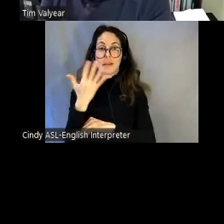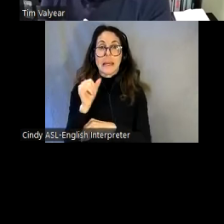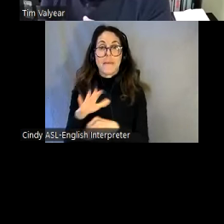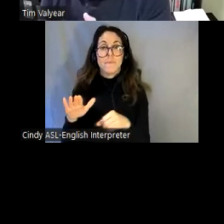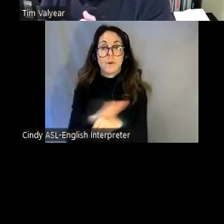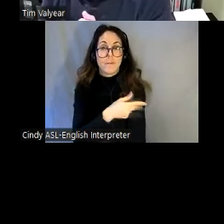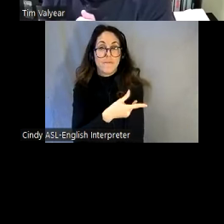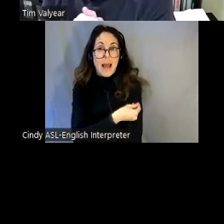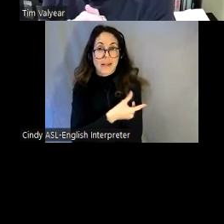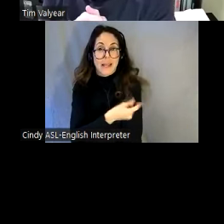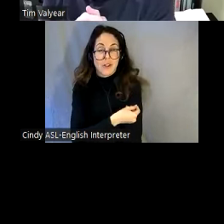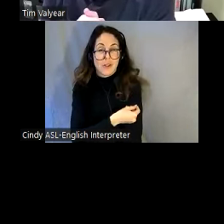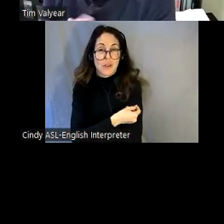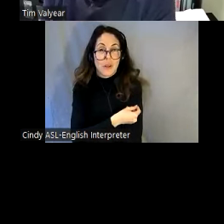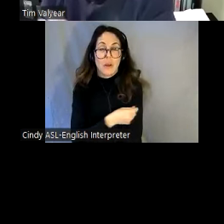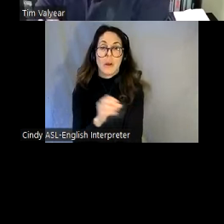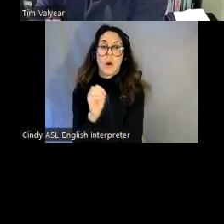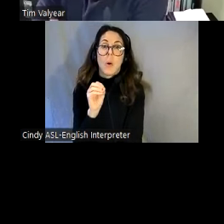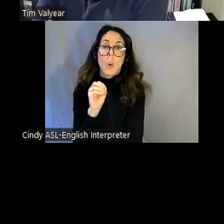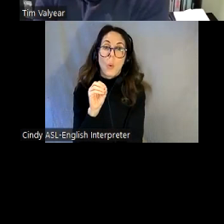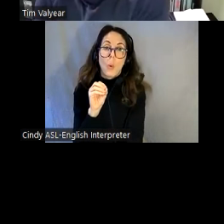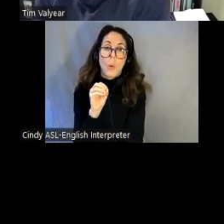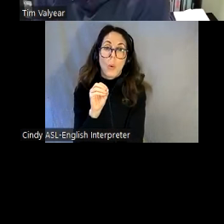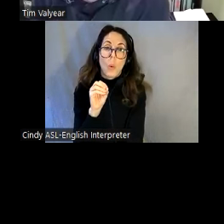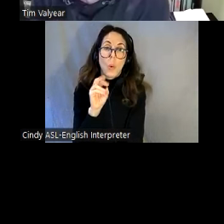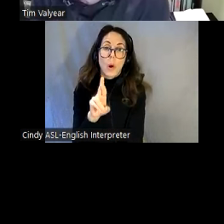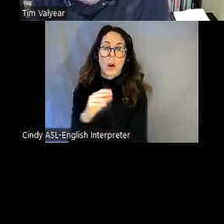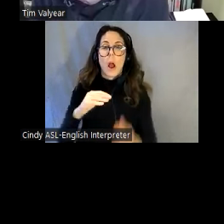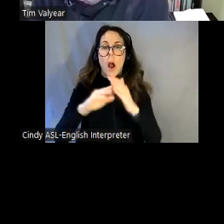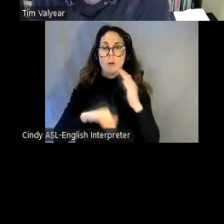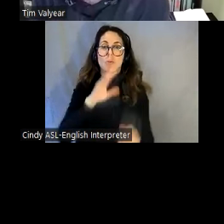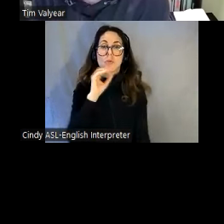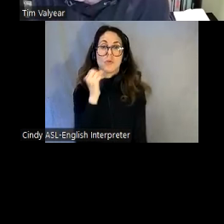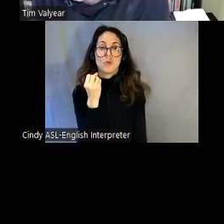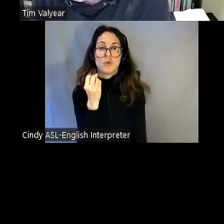you have a COVID-19 infection and you must isolate now for